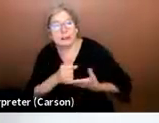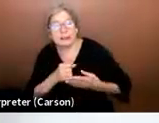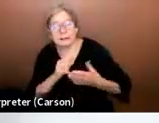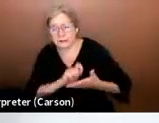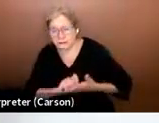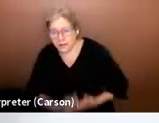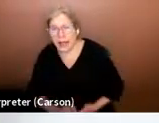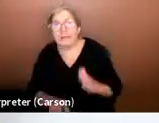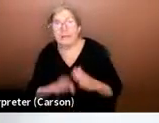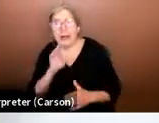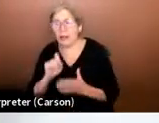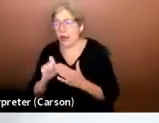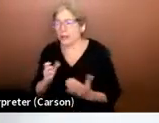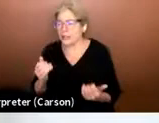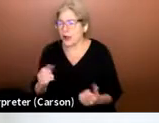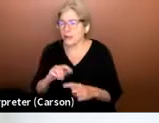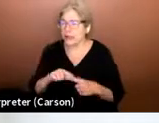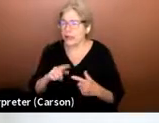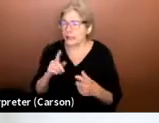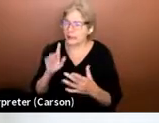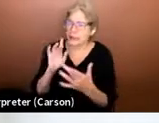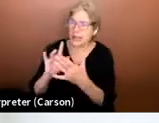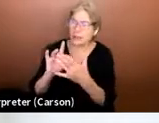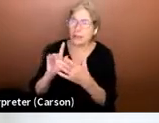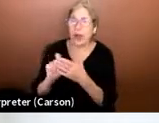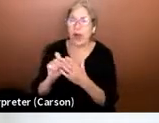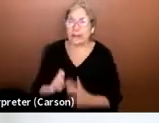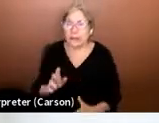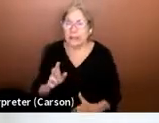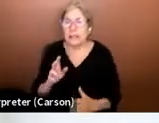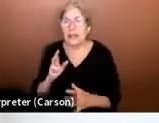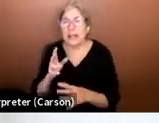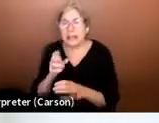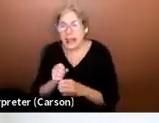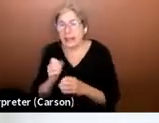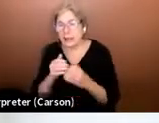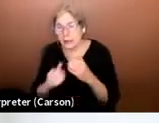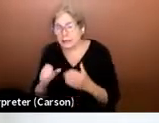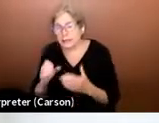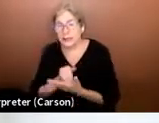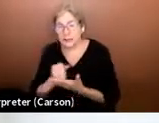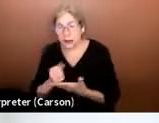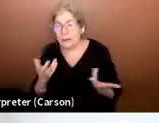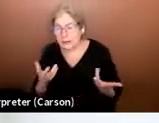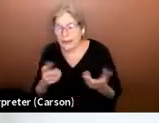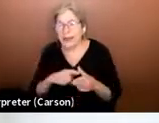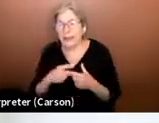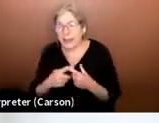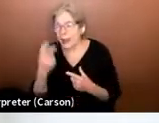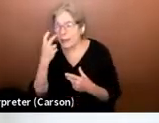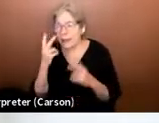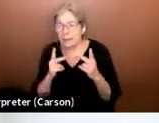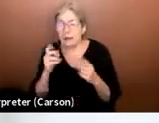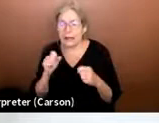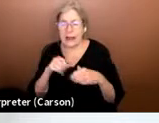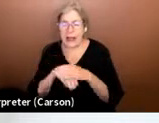access to the rest of the scripts, then blind people can access these comic books that